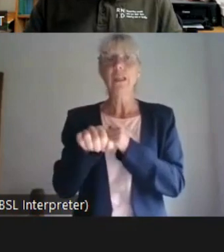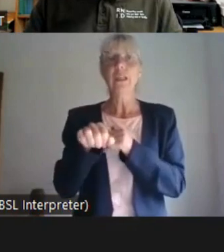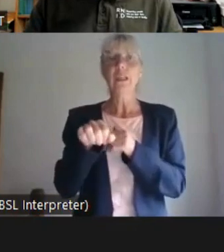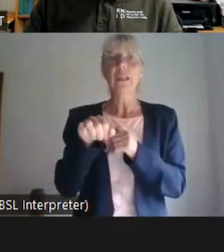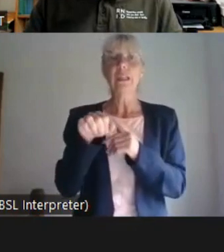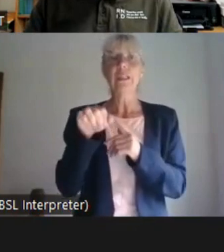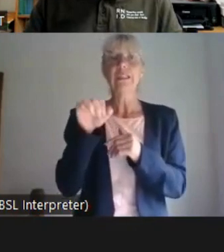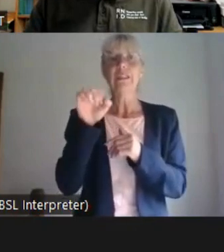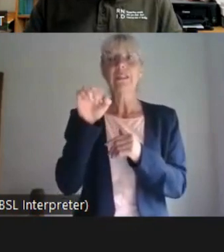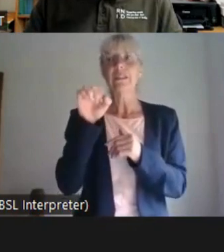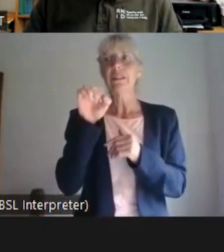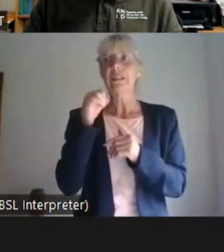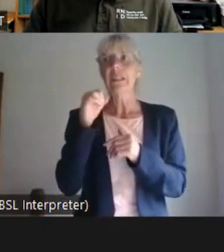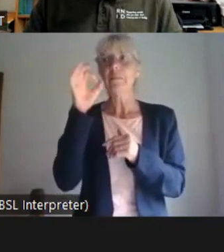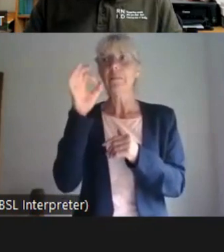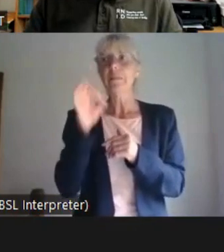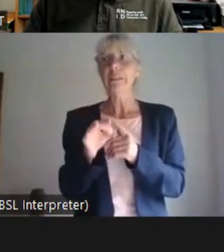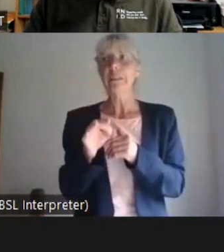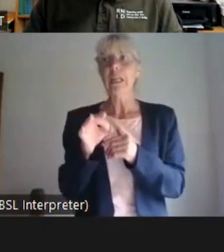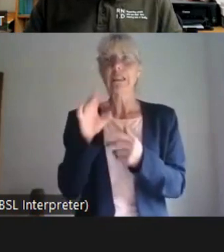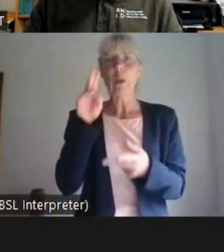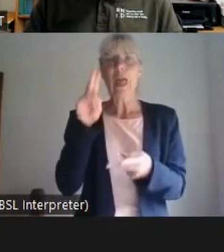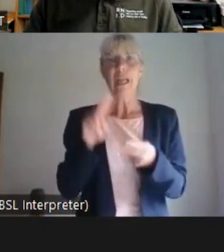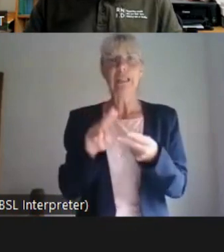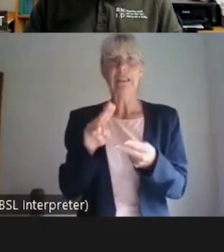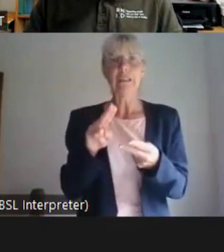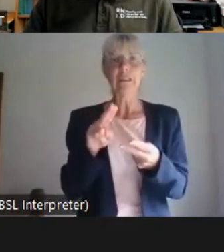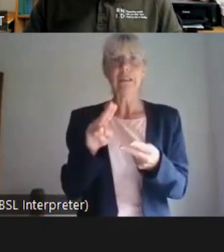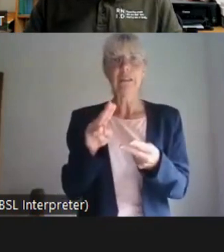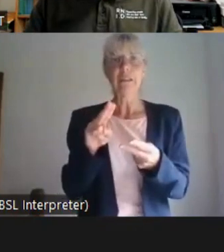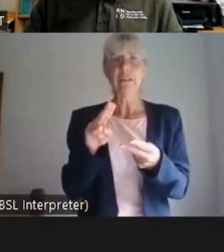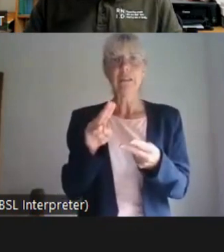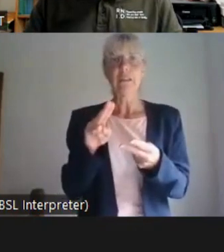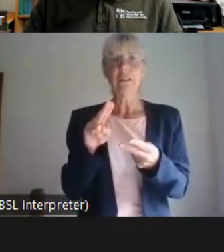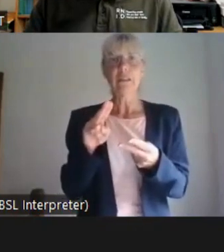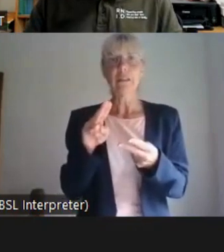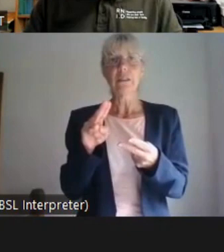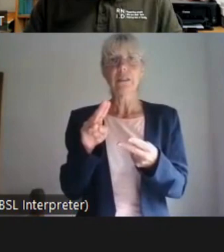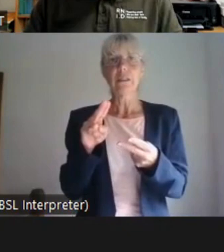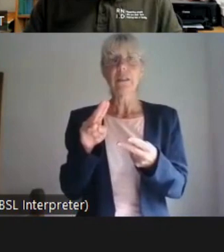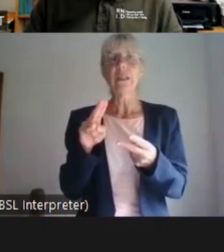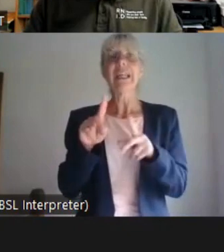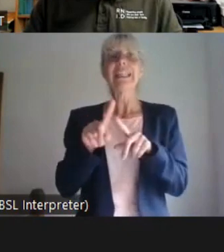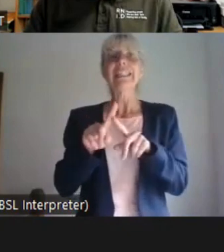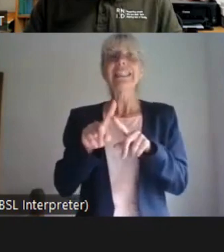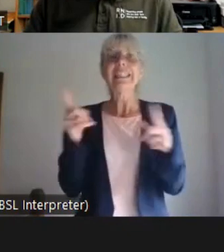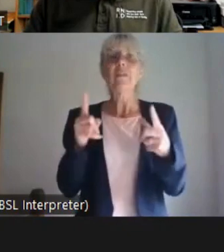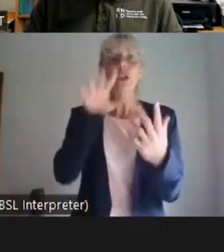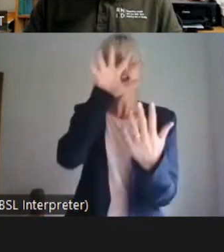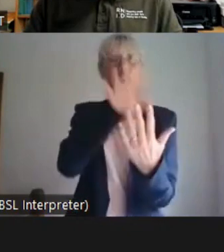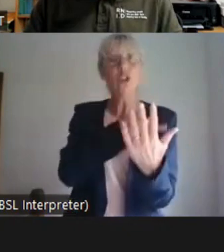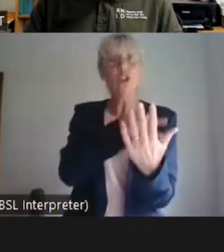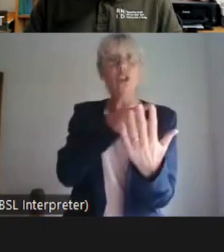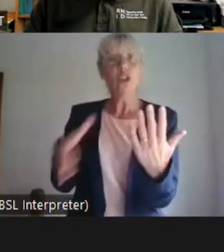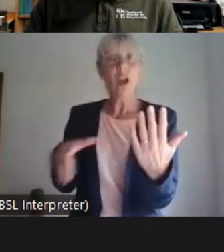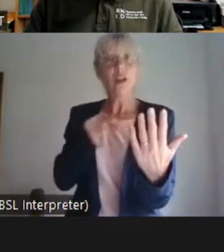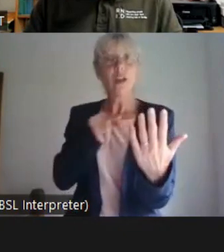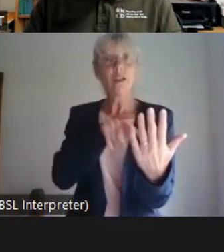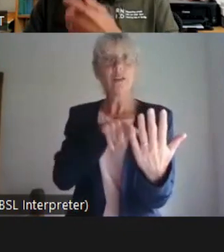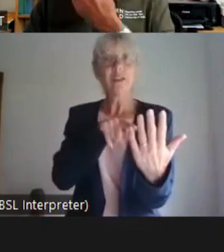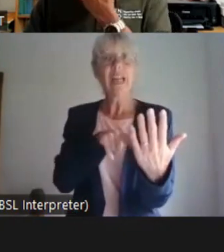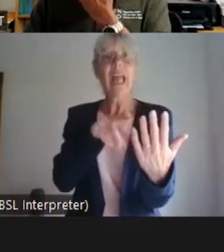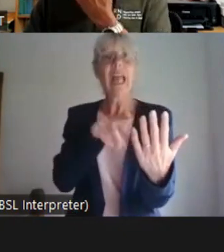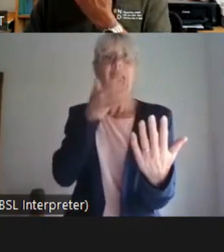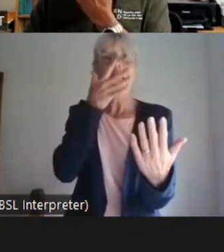um there's a sort of a different um sort of chart that shows that around about age five so about